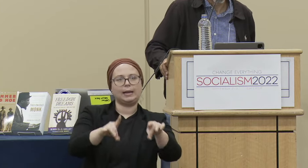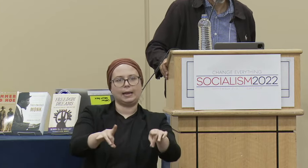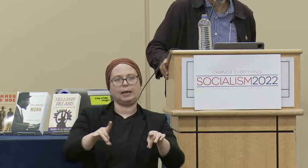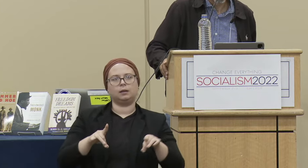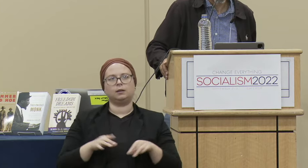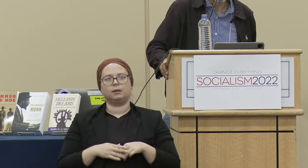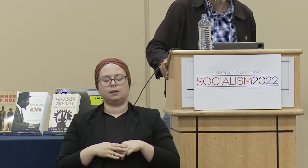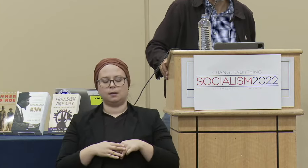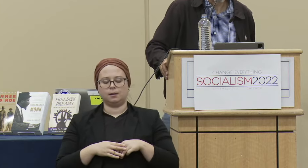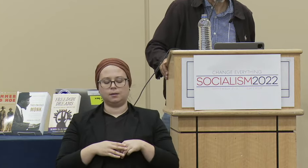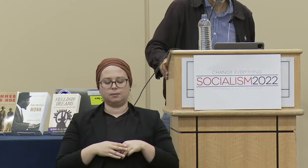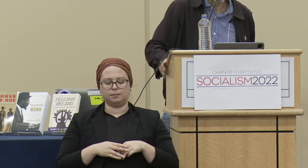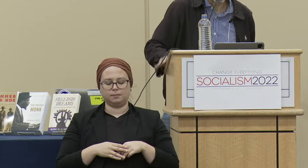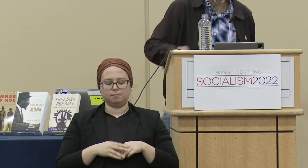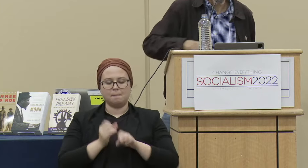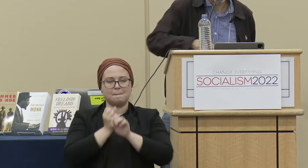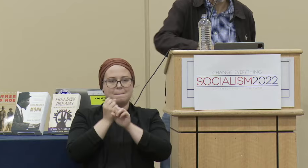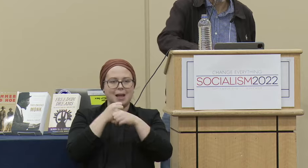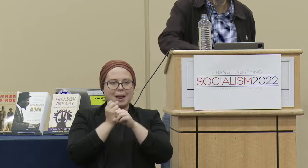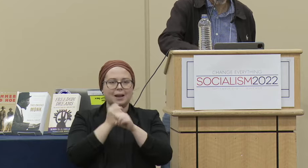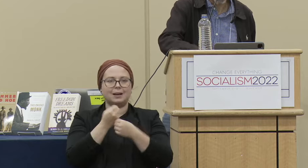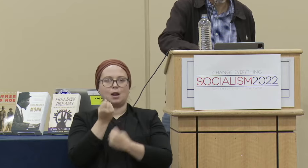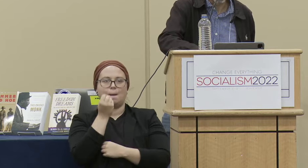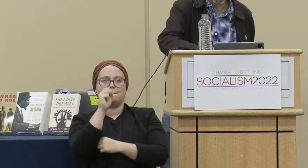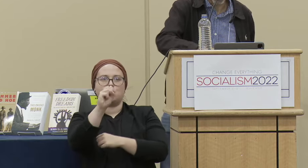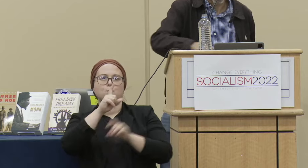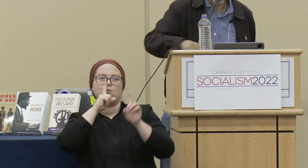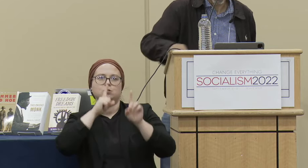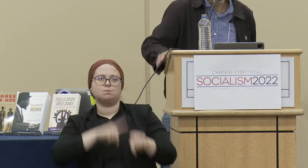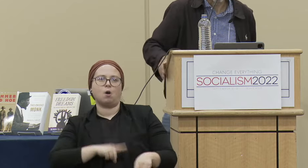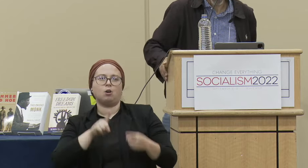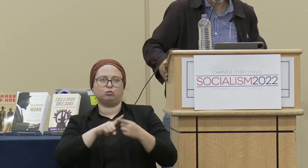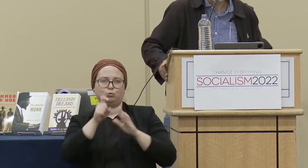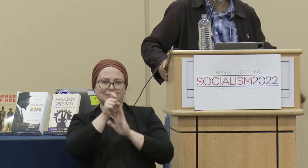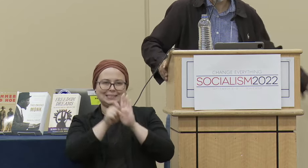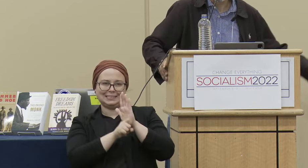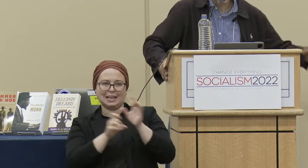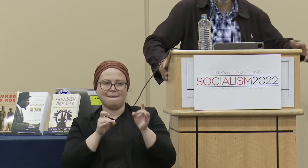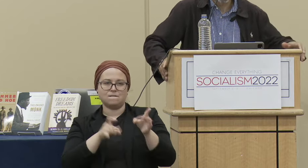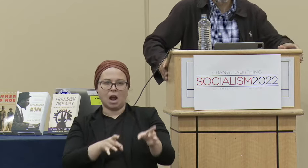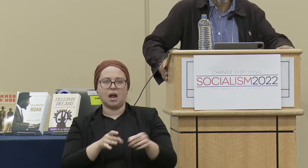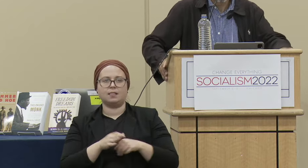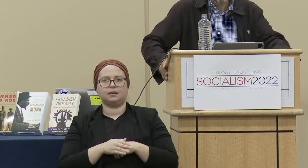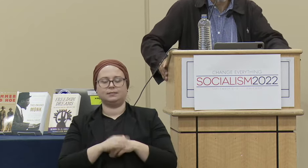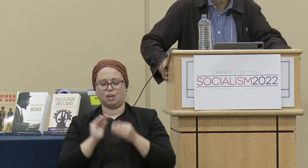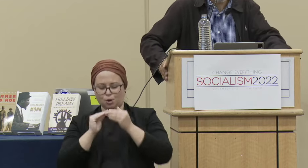the fruit of our diligent gardening, building and deepening of a movement to respond to the violence of the